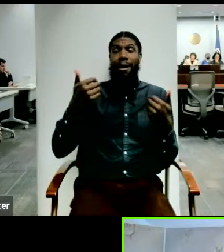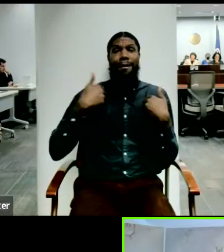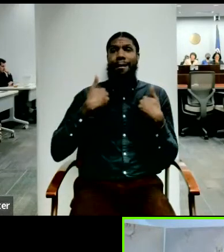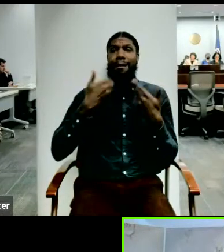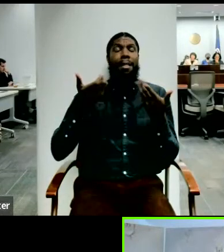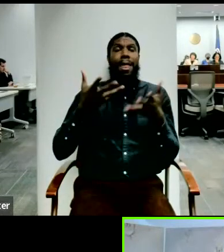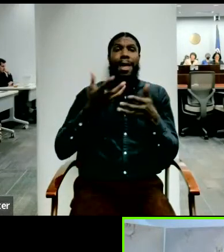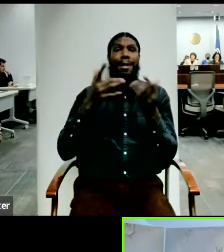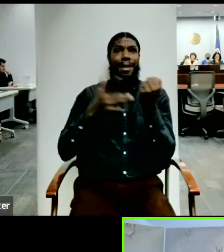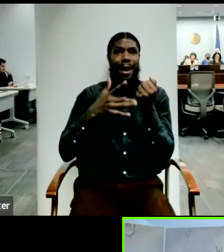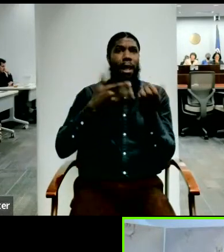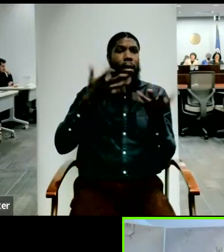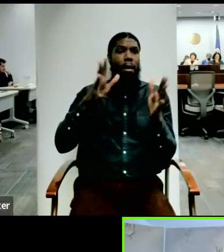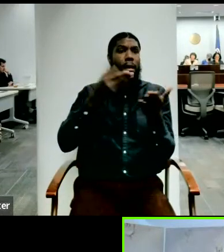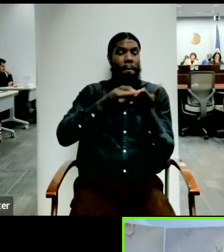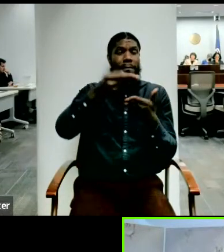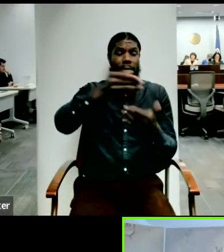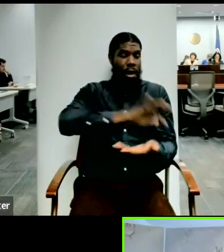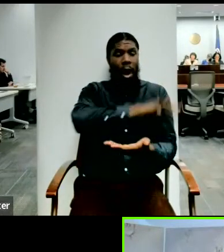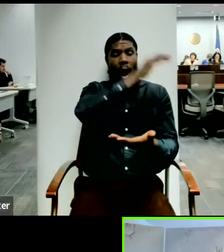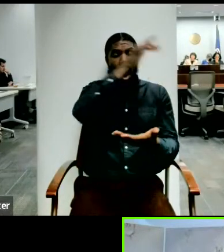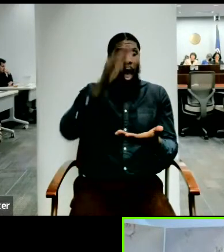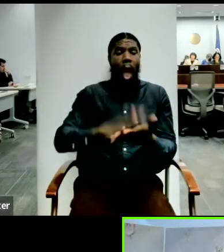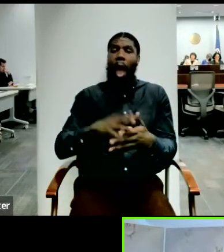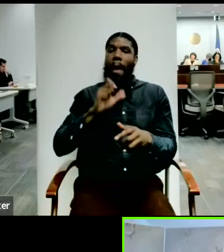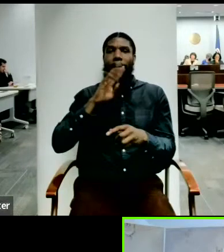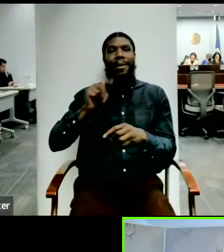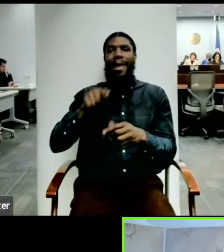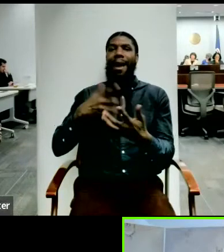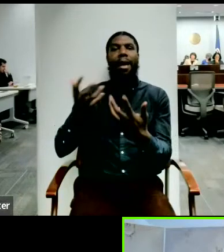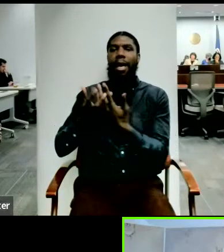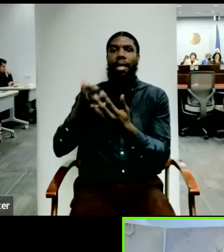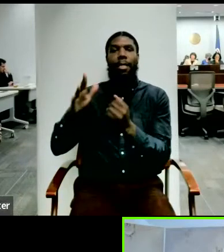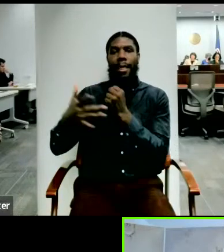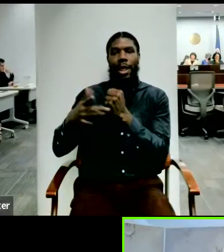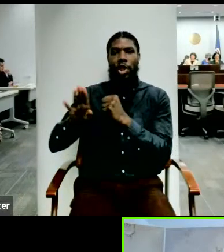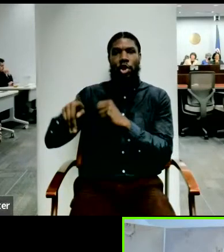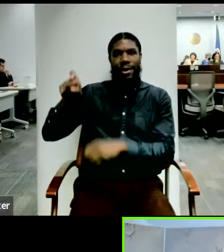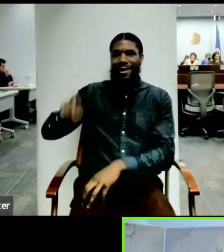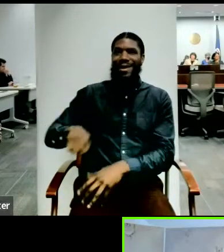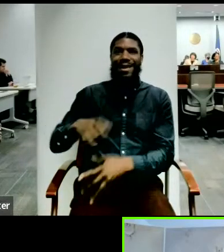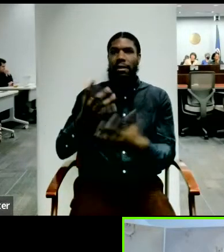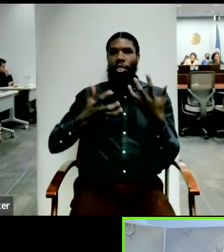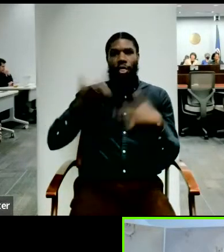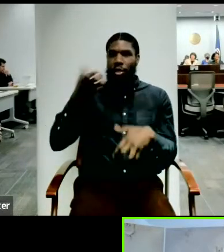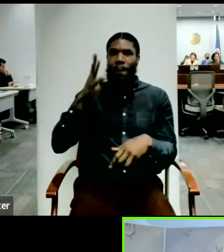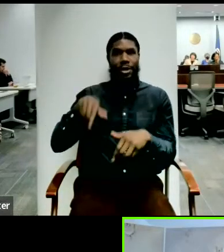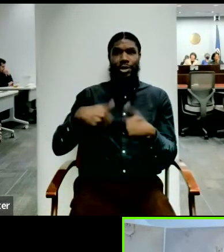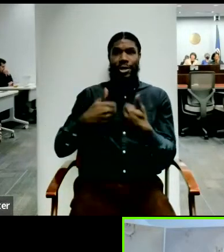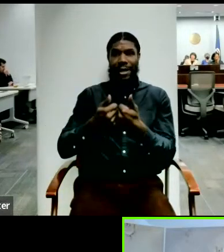So, I think those messages are really important in addition to actual enforcement. Um in terms